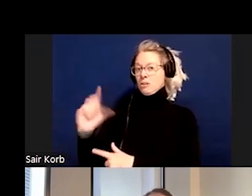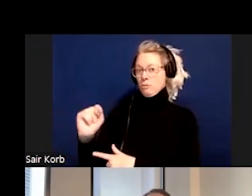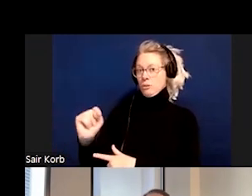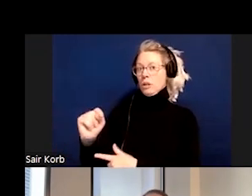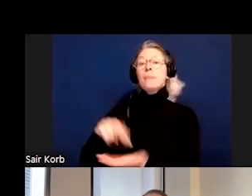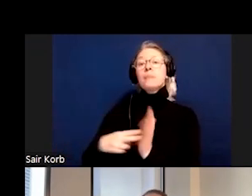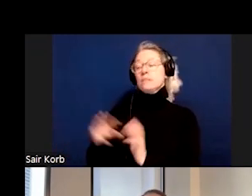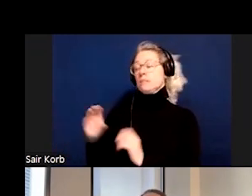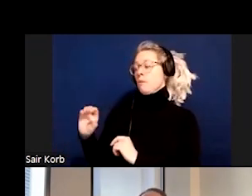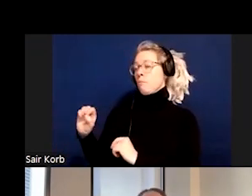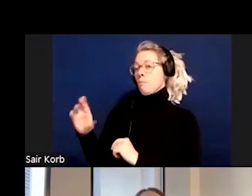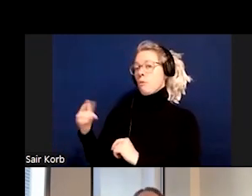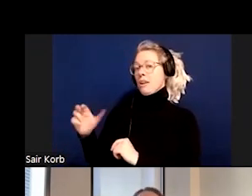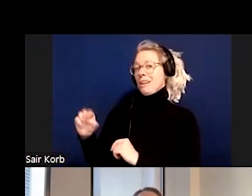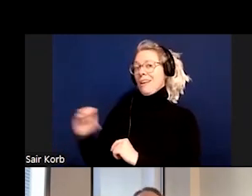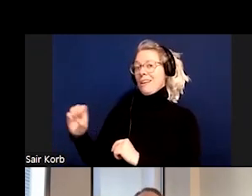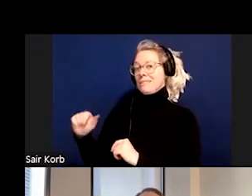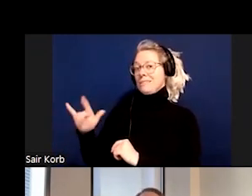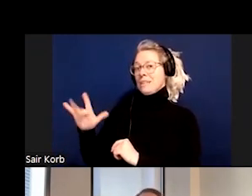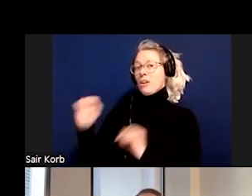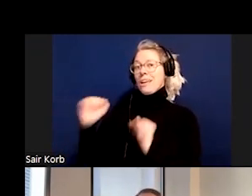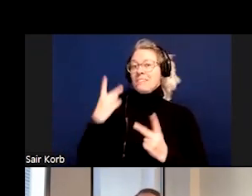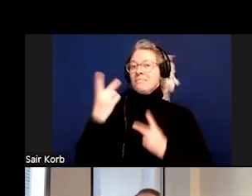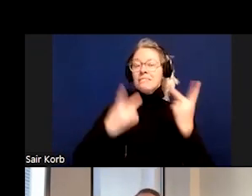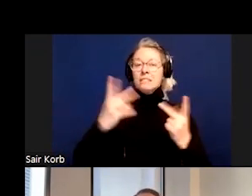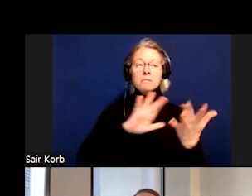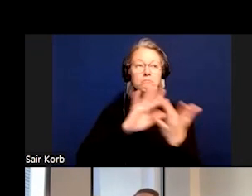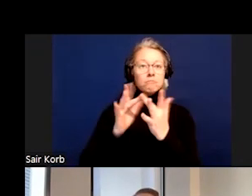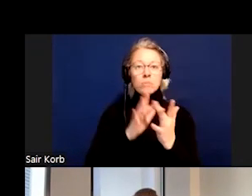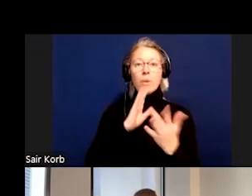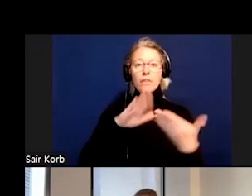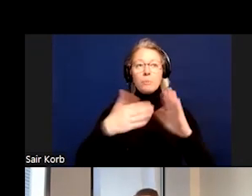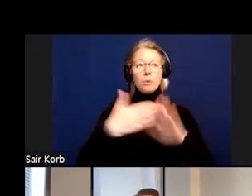with the community through the summer season and provide support on a longer term to develop